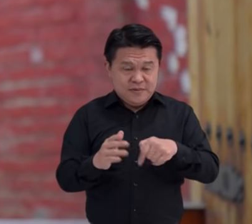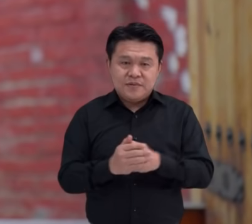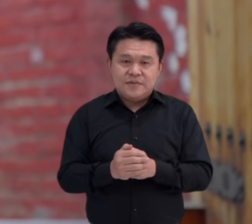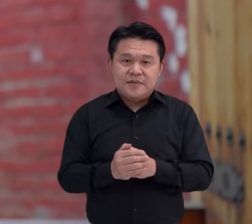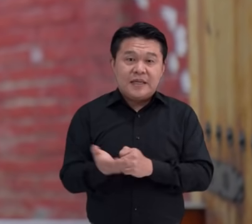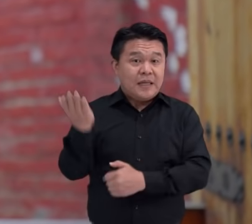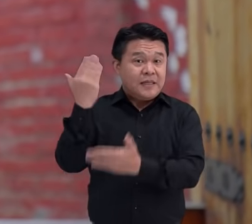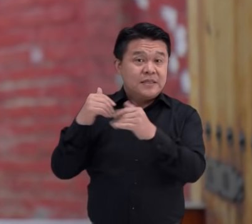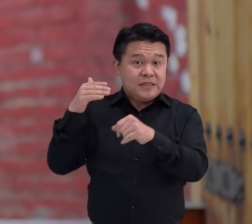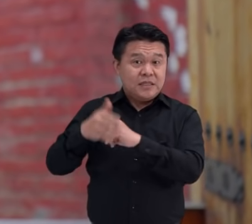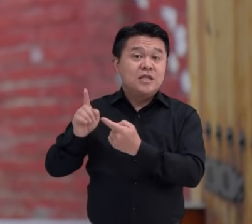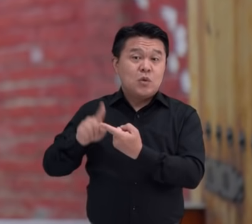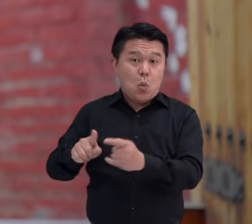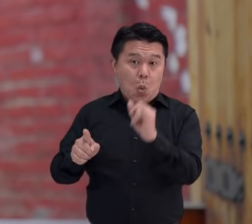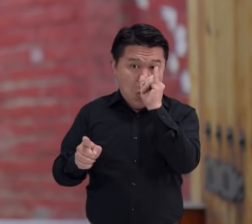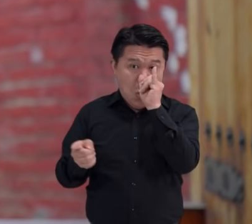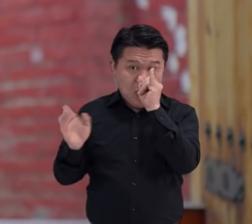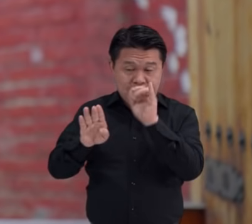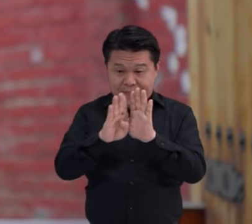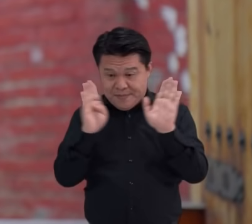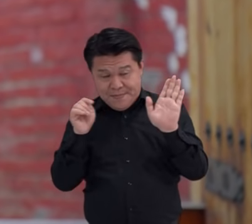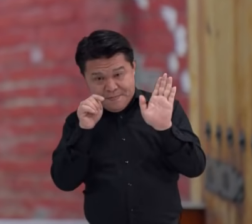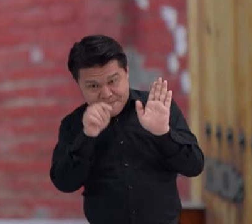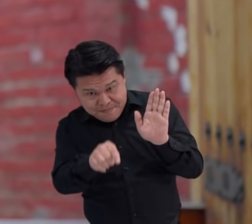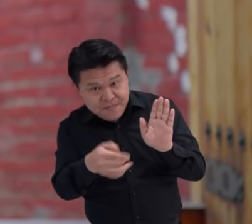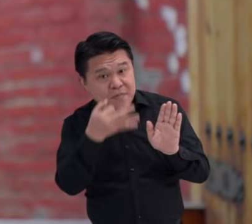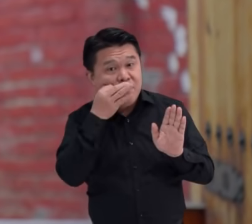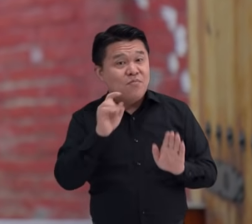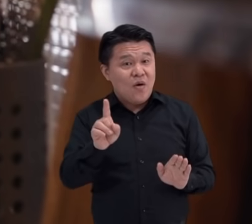While maintaining its characteristic form from the past,